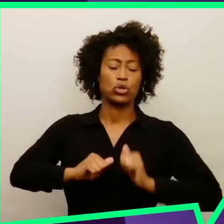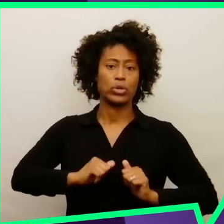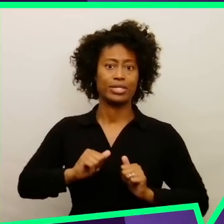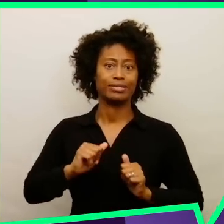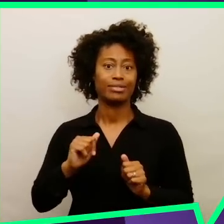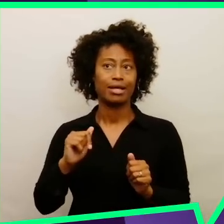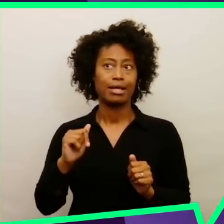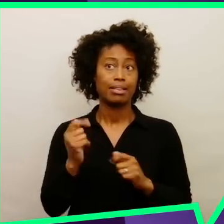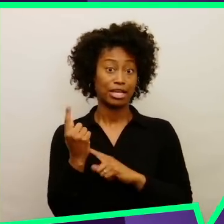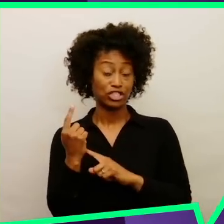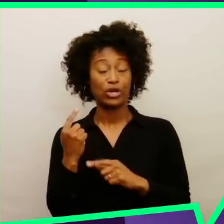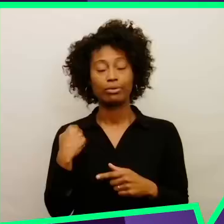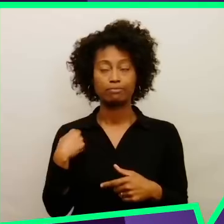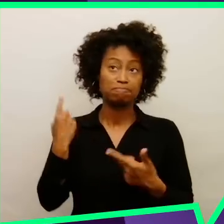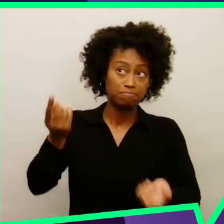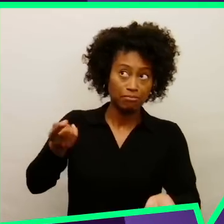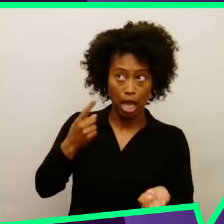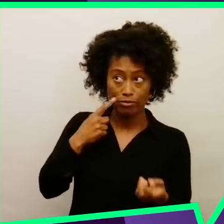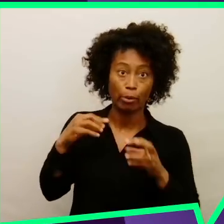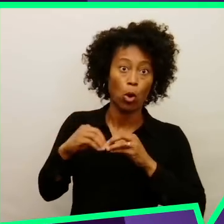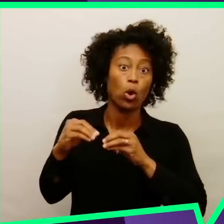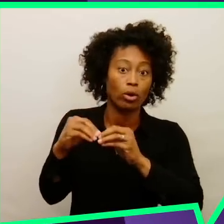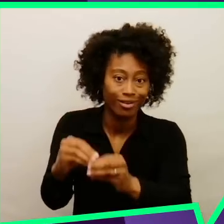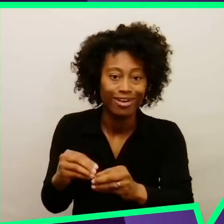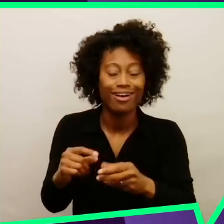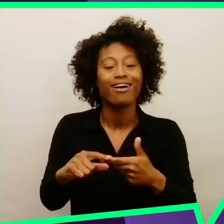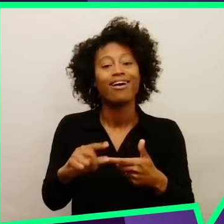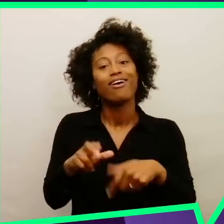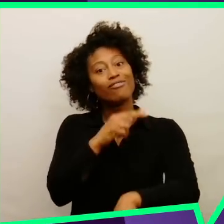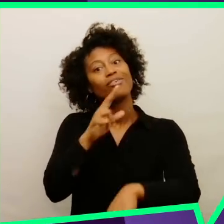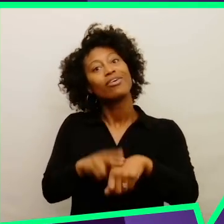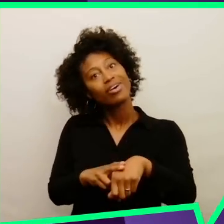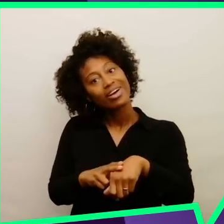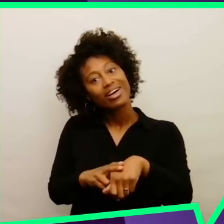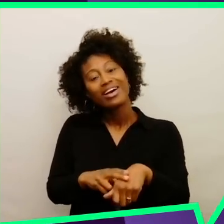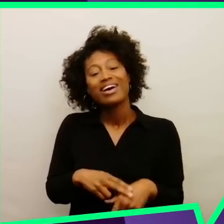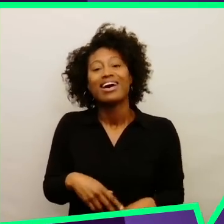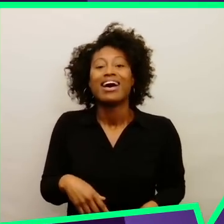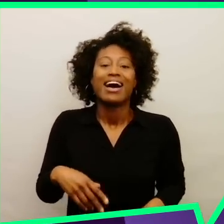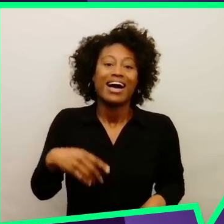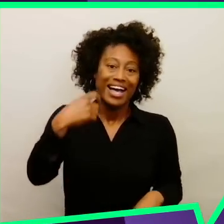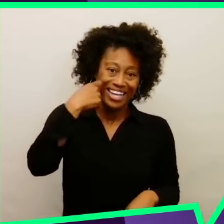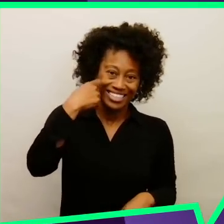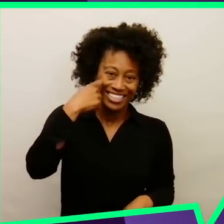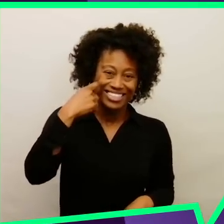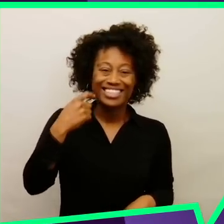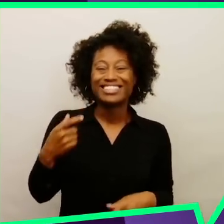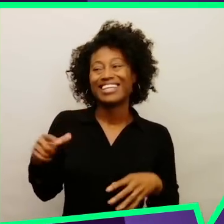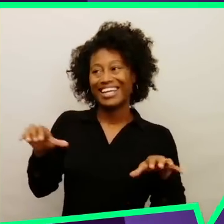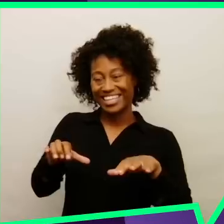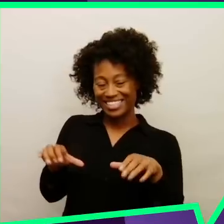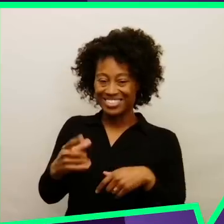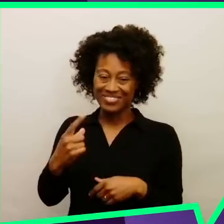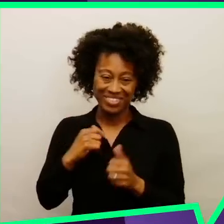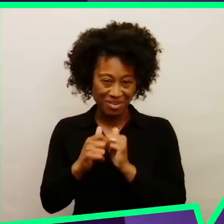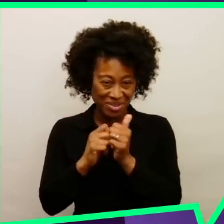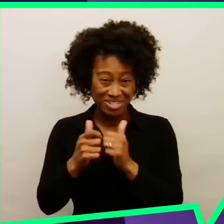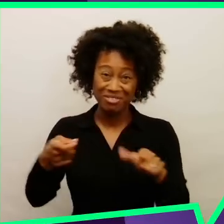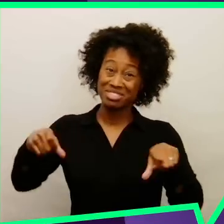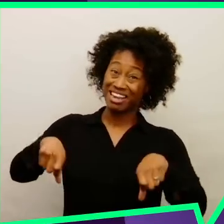And of course, I said my favorite catchphrase, which was "Denied." And that was fun. We're going to hear, I'm sure, a lot of that today,